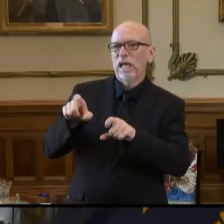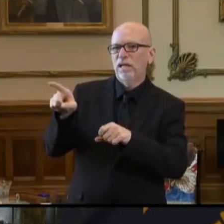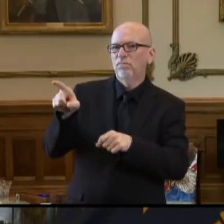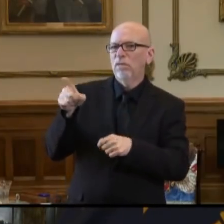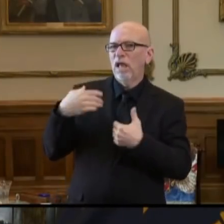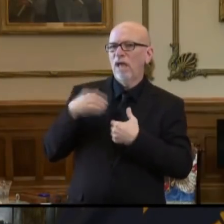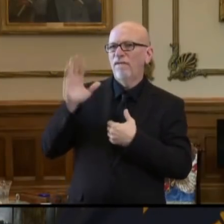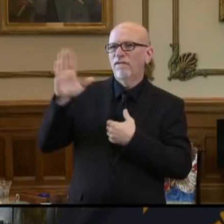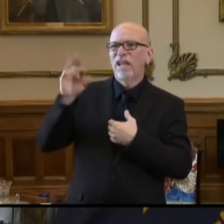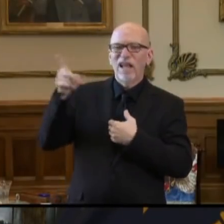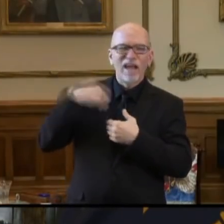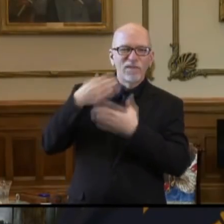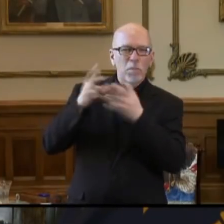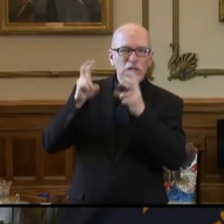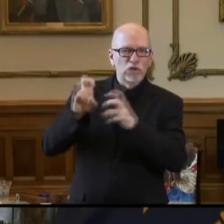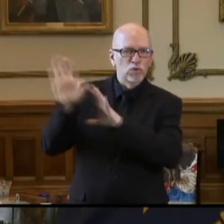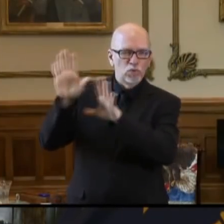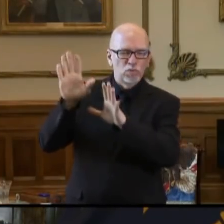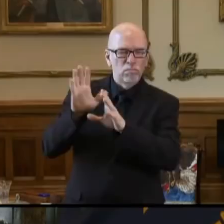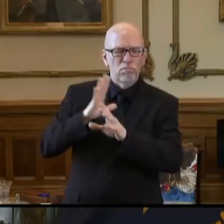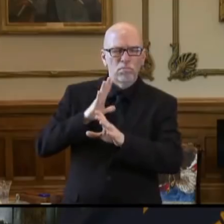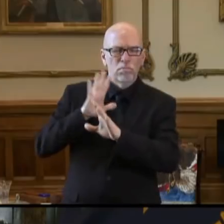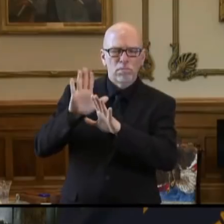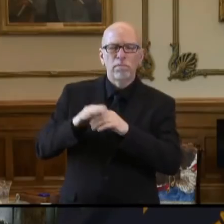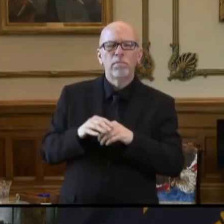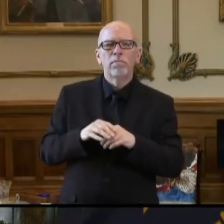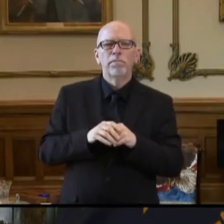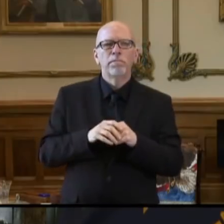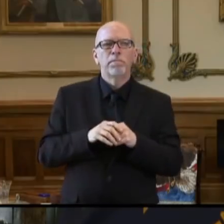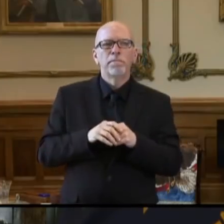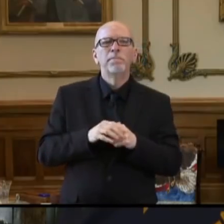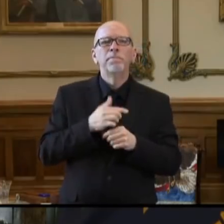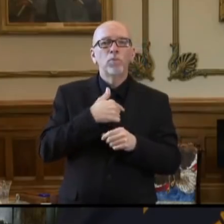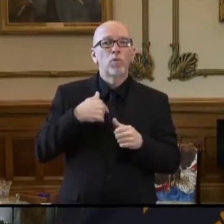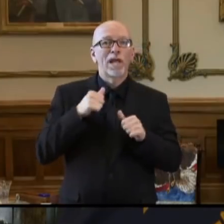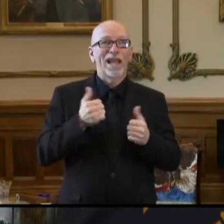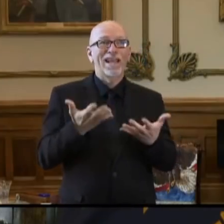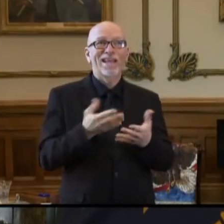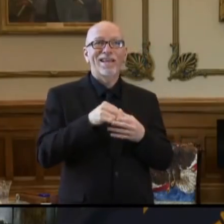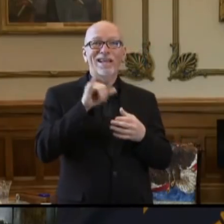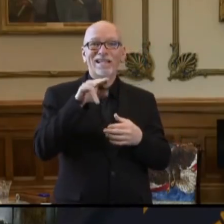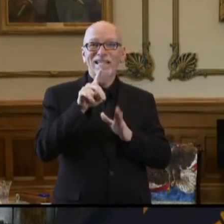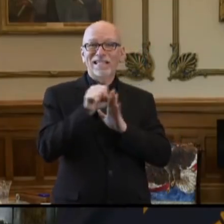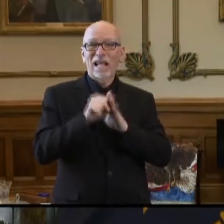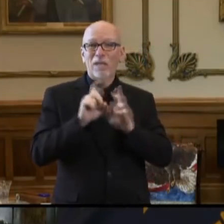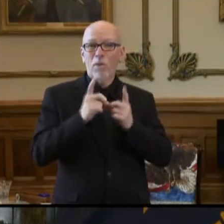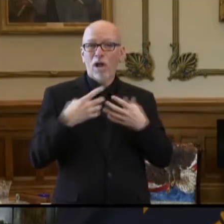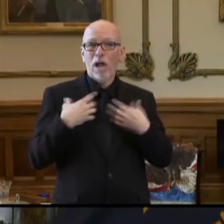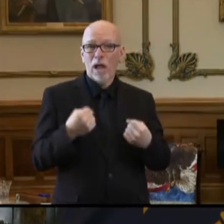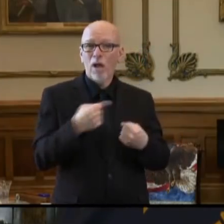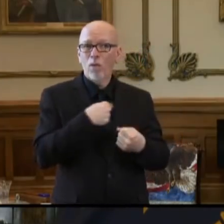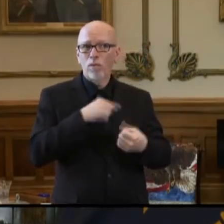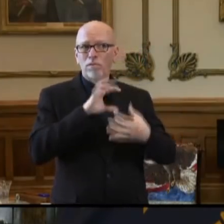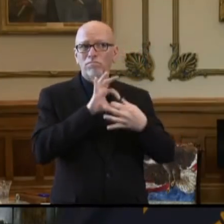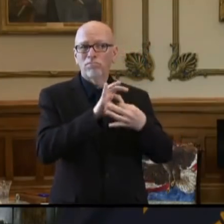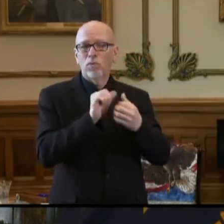COUNTY HAS RELIED A LOT ON THEIR OWN TESTING AND WORKED THROUGH SOME ISSUES WITH THAT.